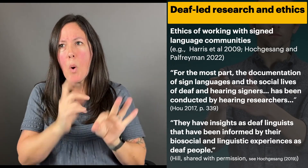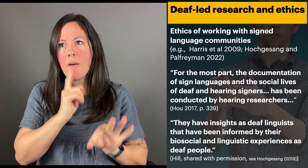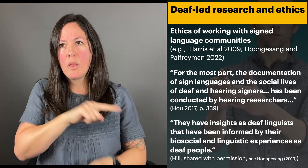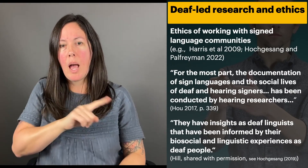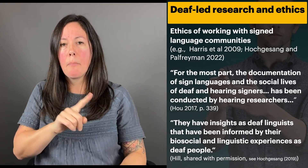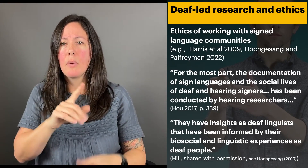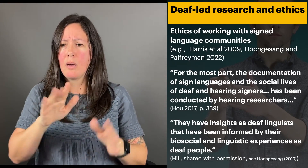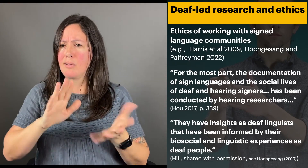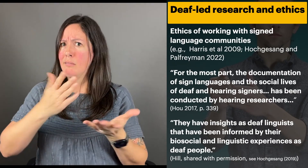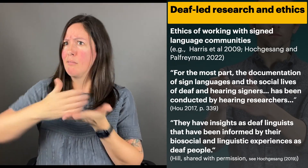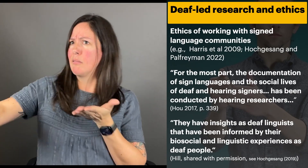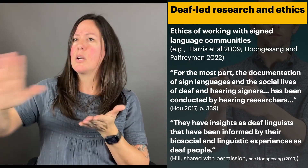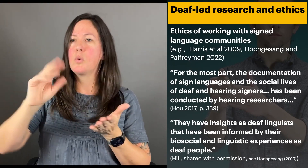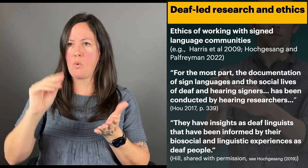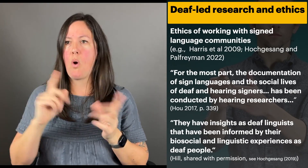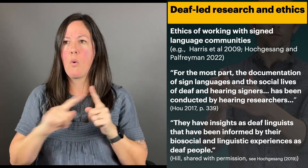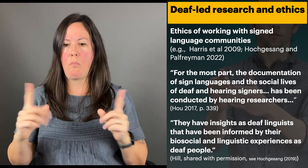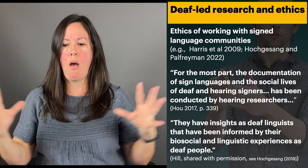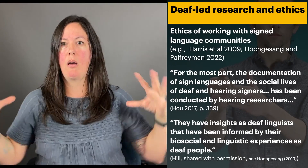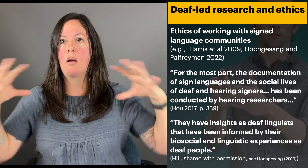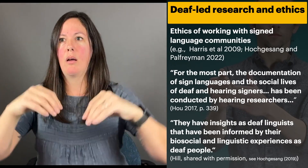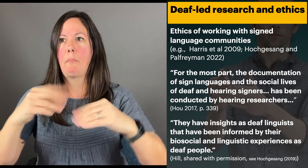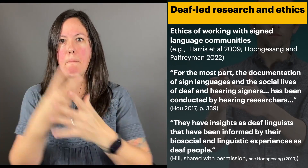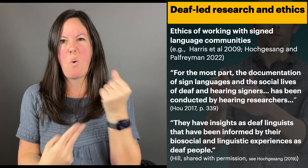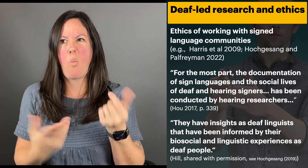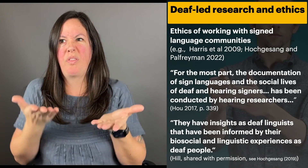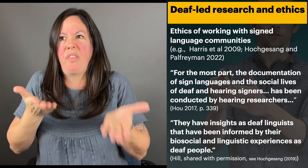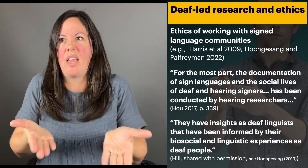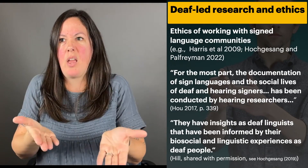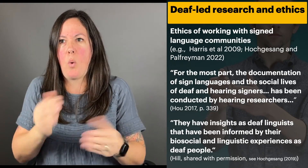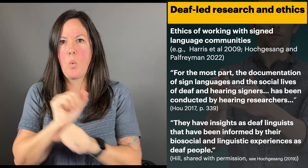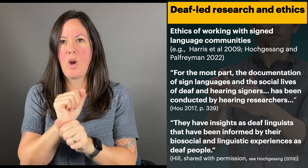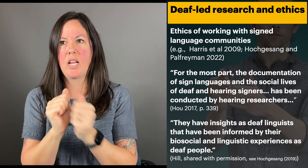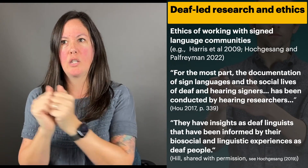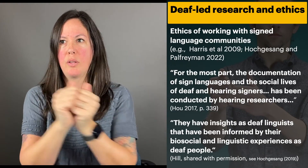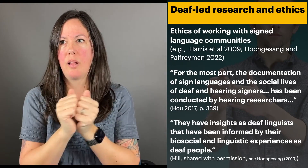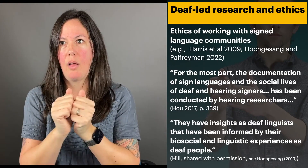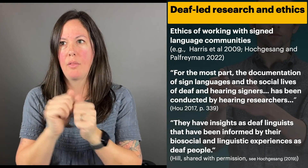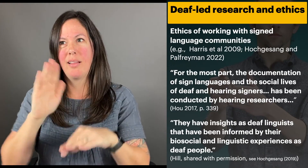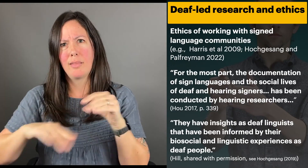researchers and so the insights of people who have